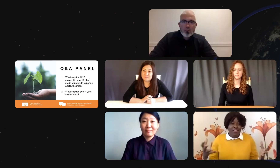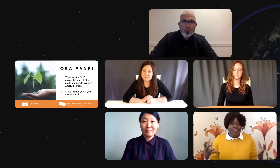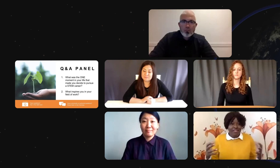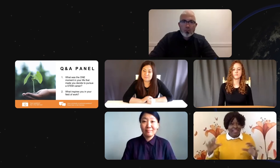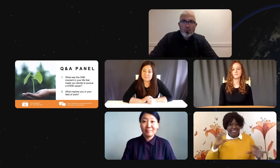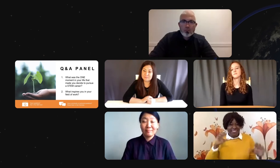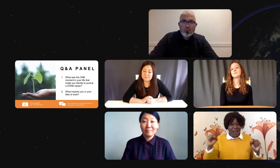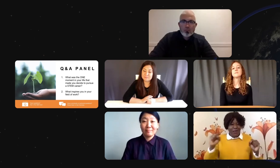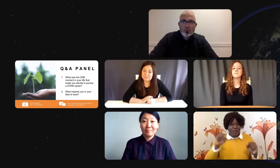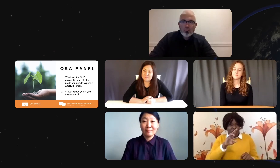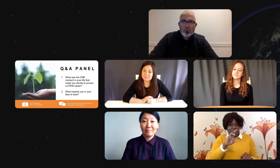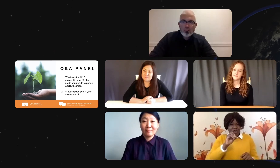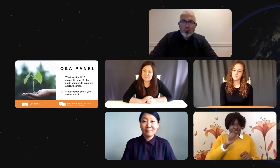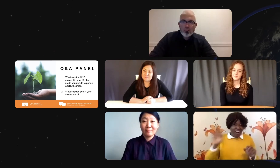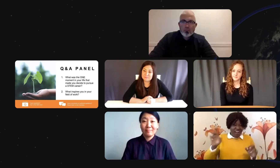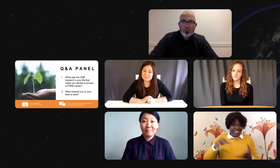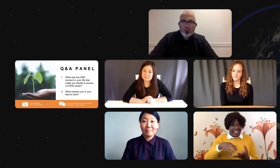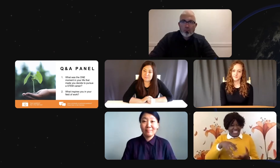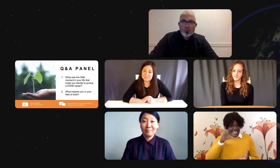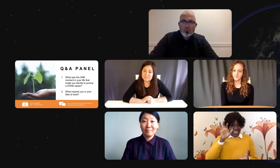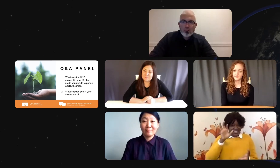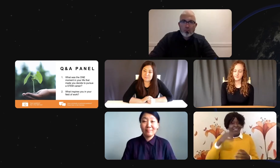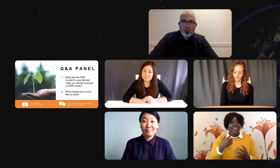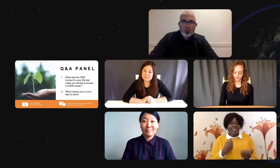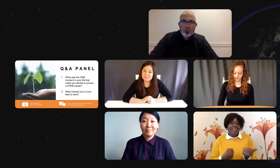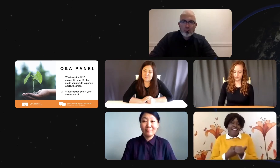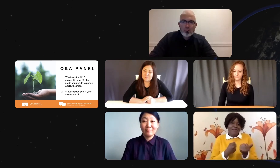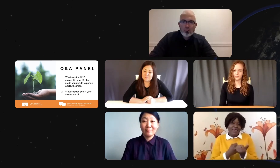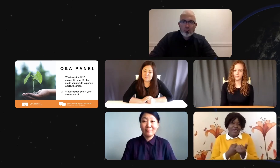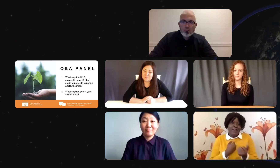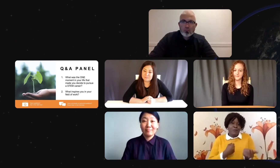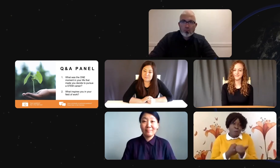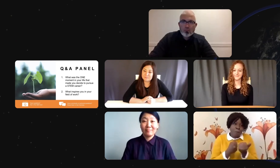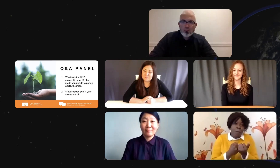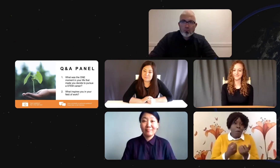I advocate a lot, and I roar.